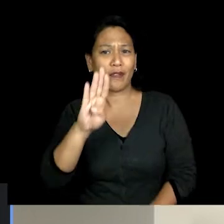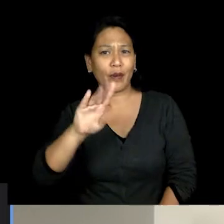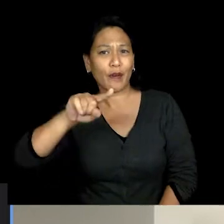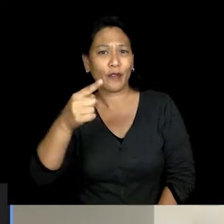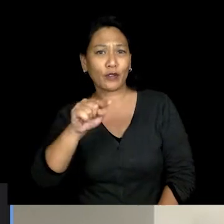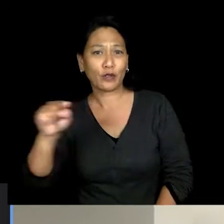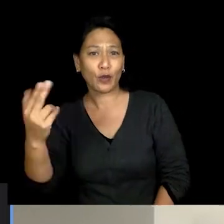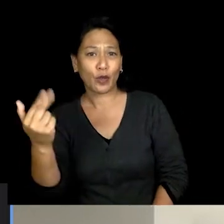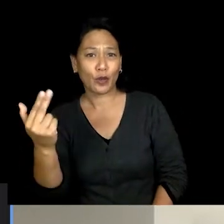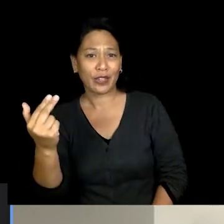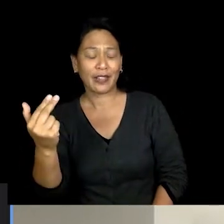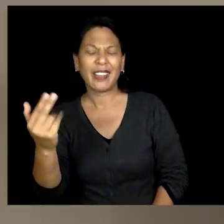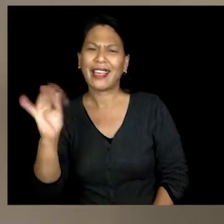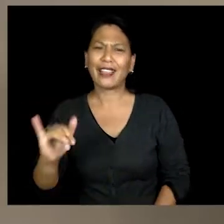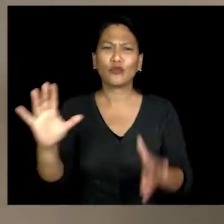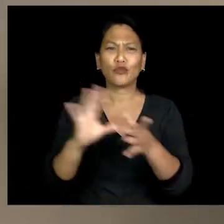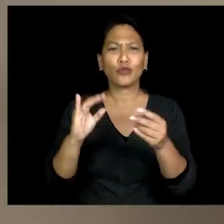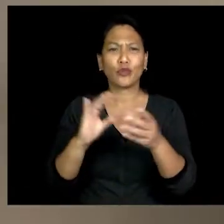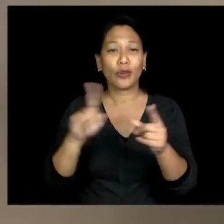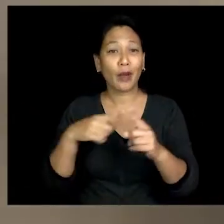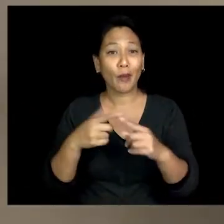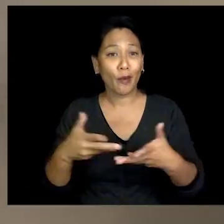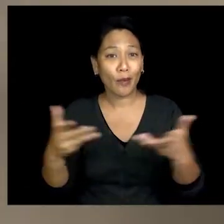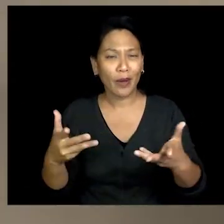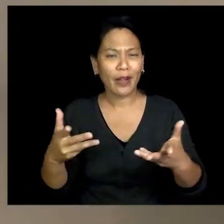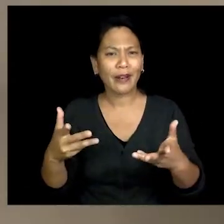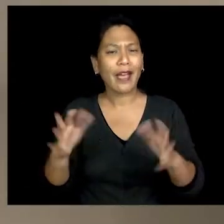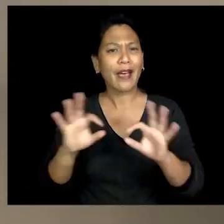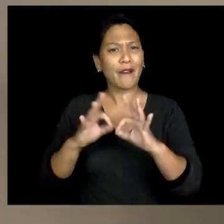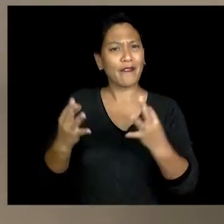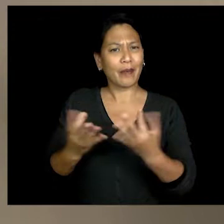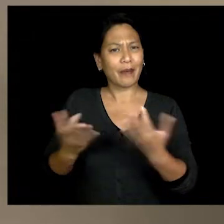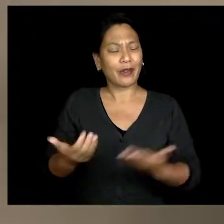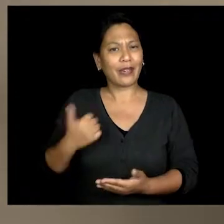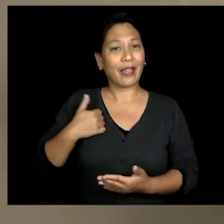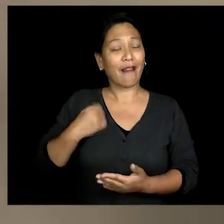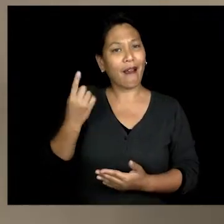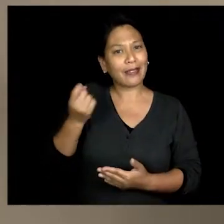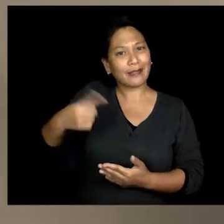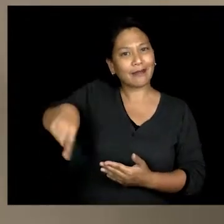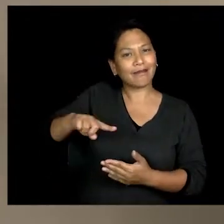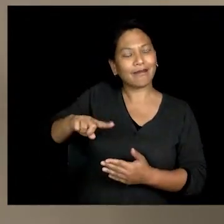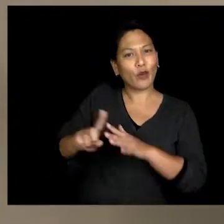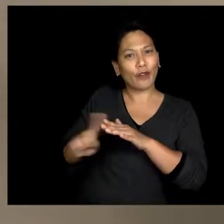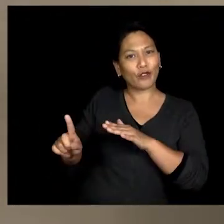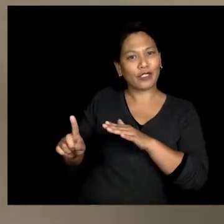has development with TACTICS and it's a fantastic story about a refugee family in Canada. It explores their dynamics,